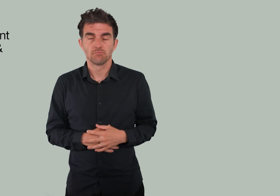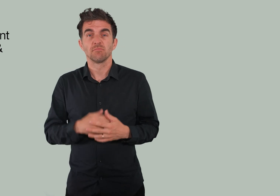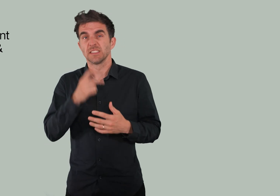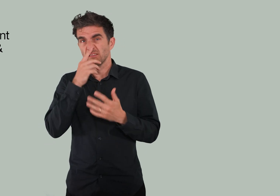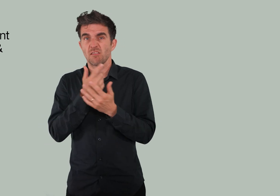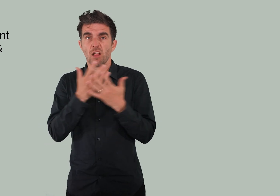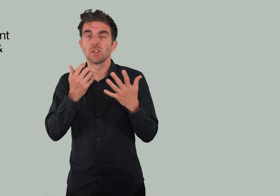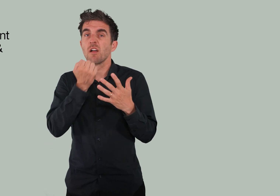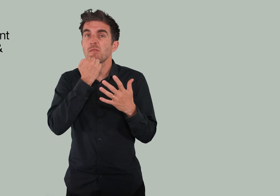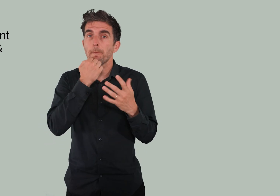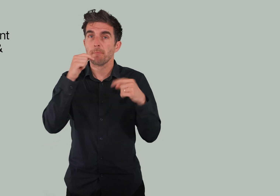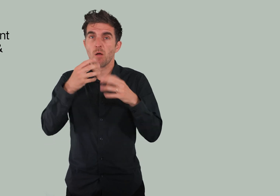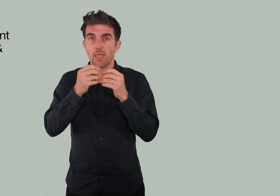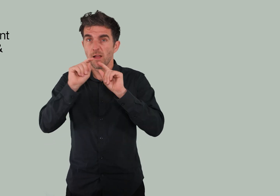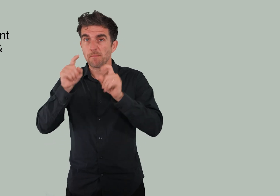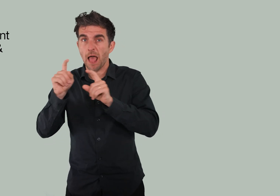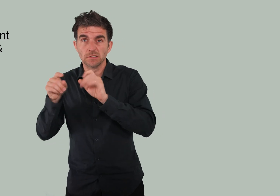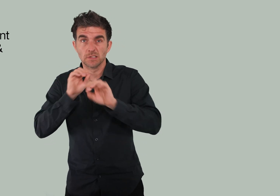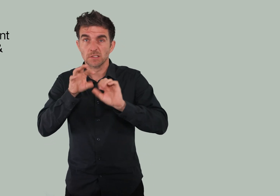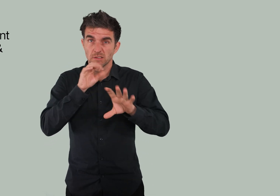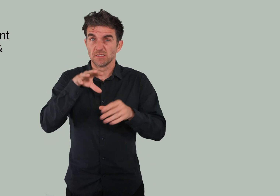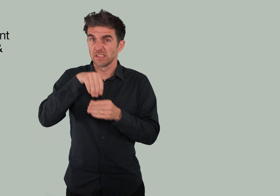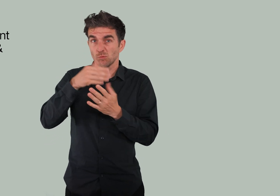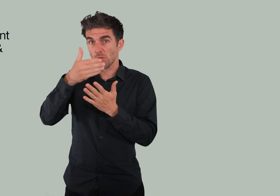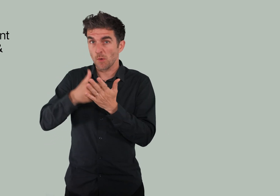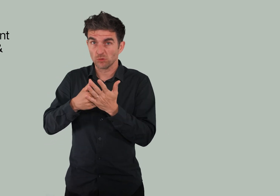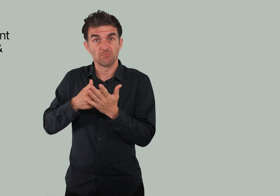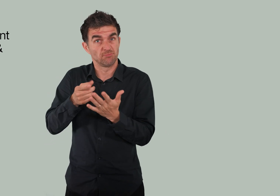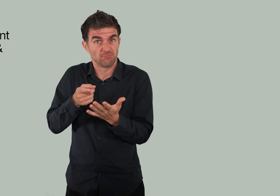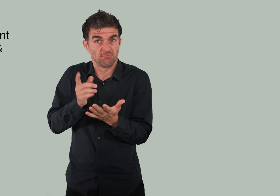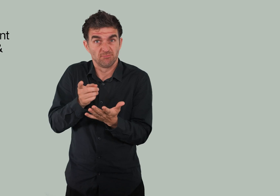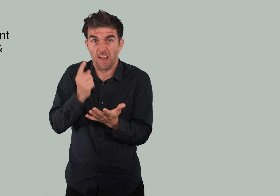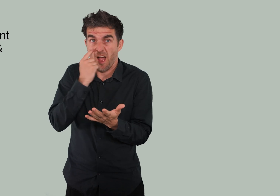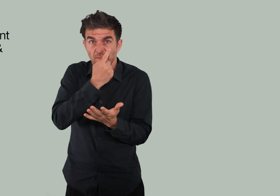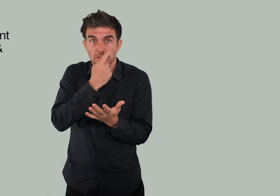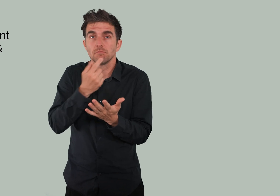Numbers in brackets relate to the reports containing the evidence,